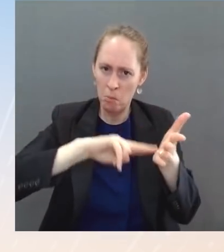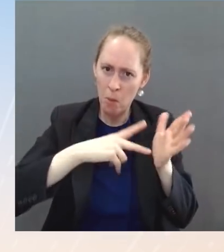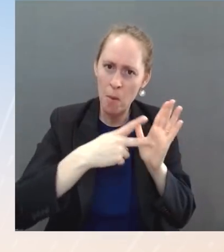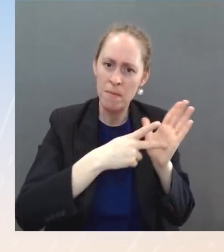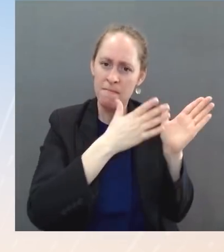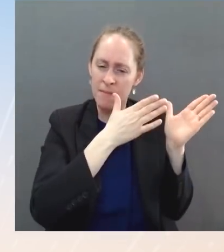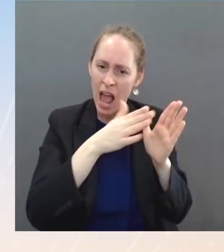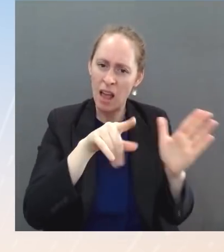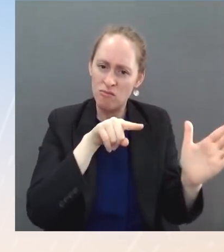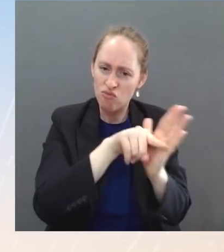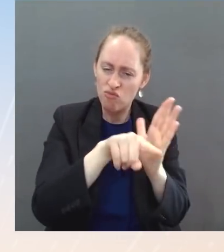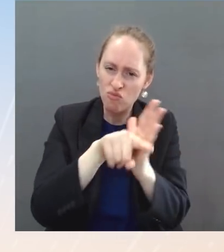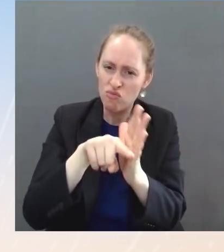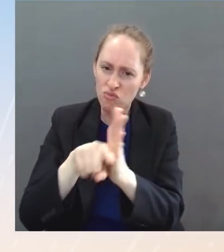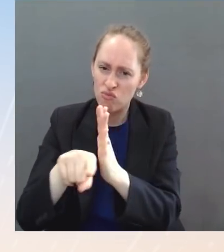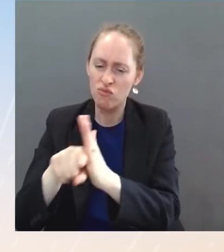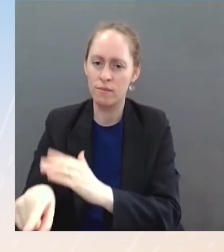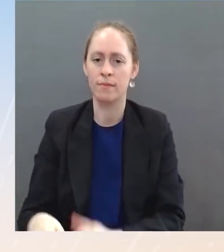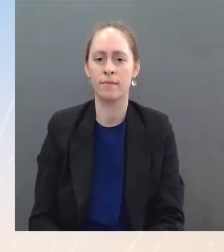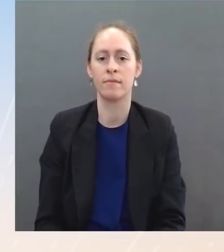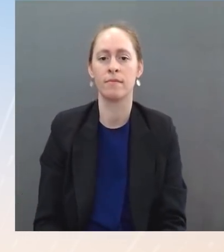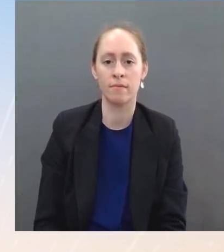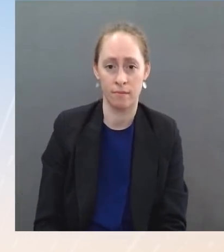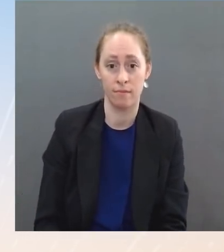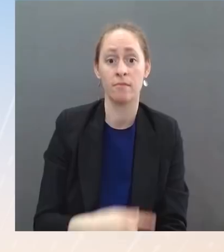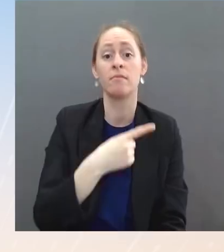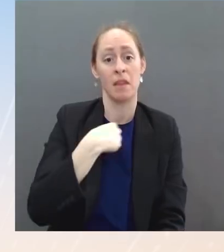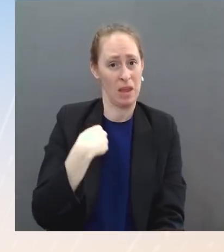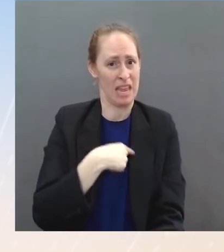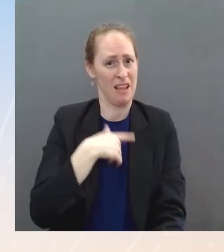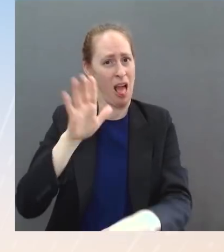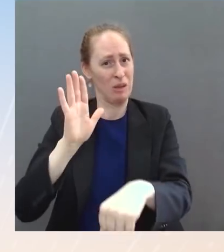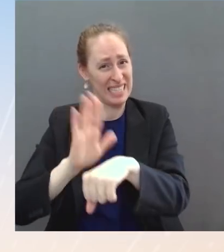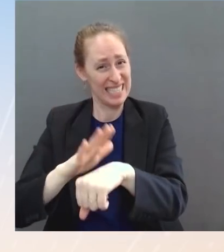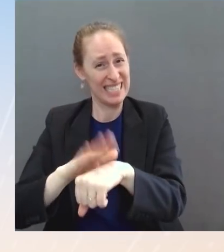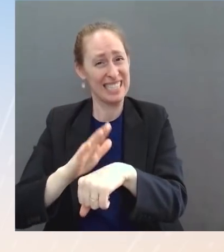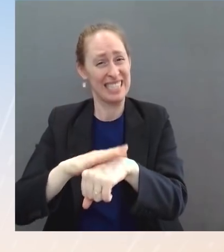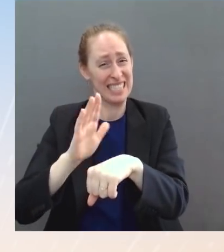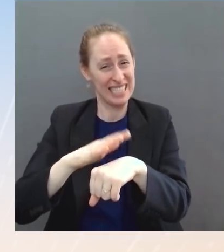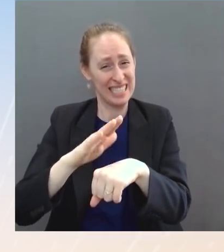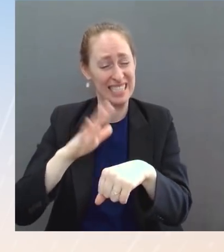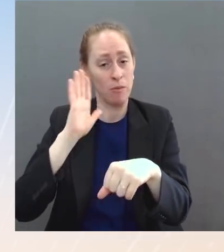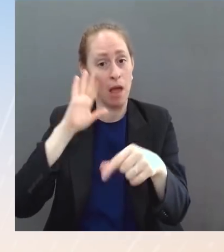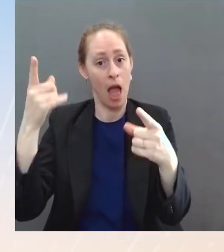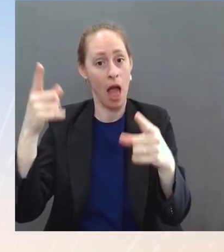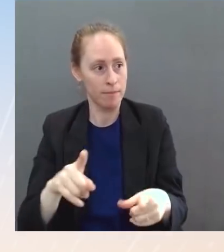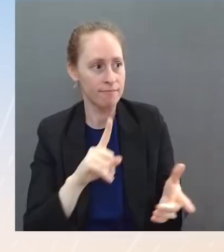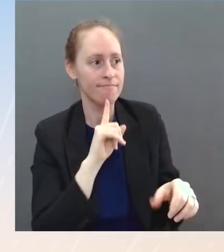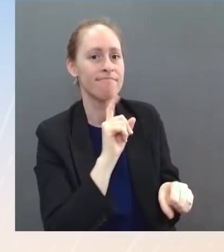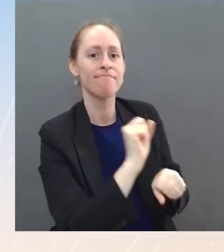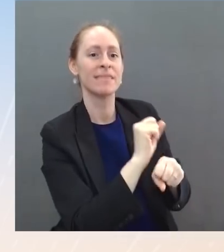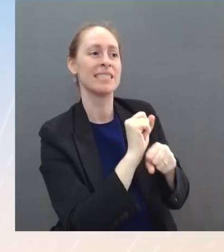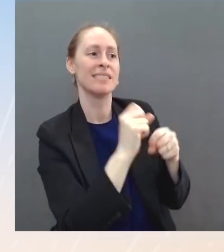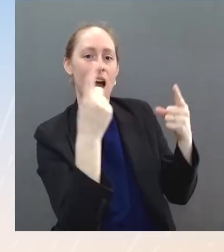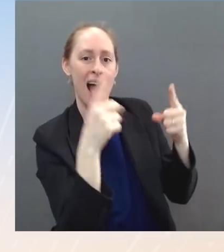and now we are seeing it play out in real life, in living color, in these terrible, tragic images we are seeing come from Bucha. Yeah. >> The Press: Thanks.